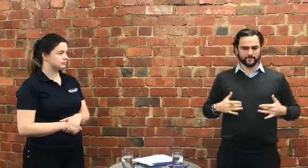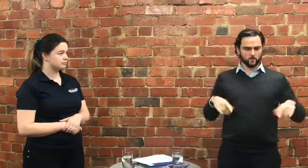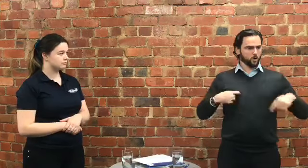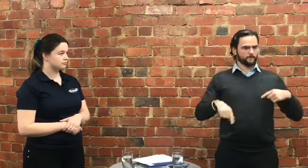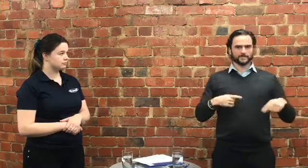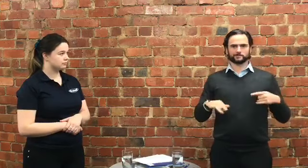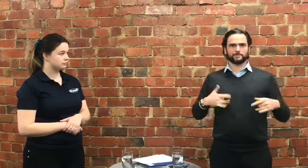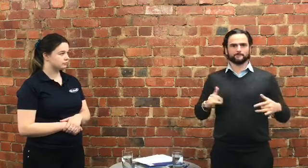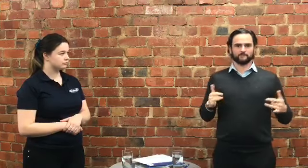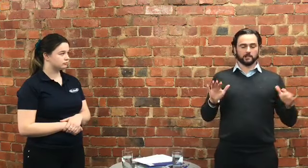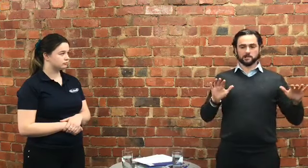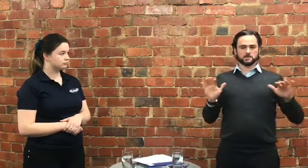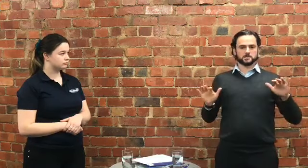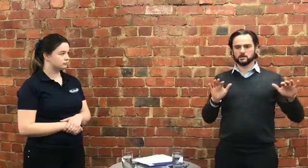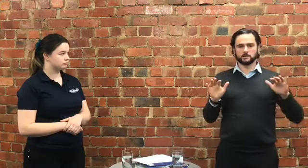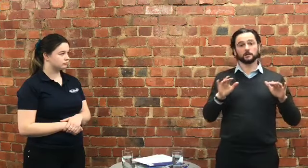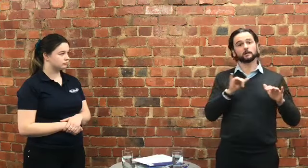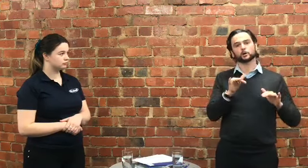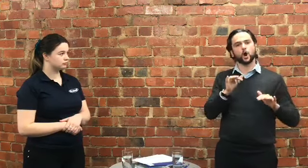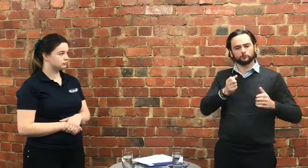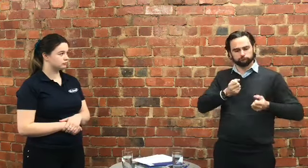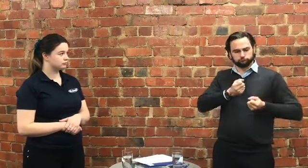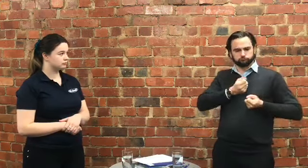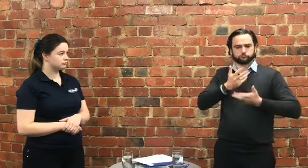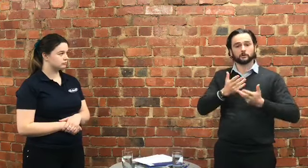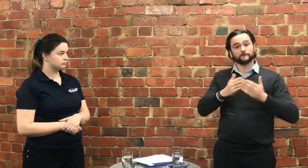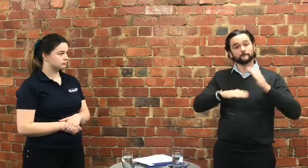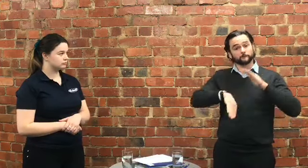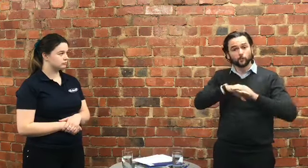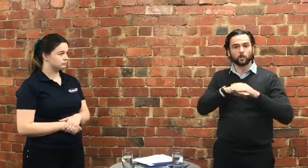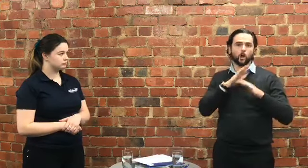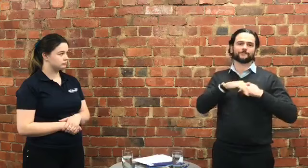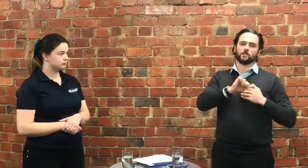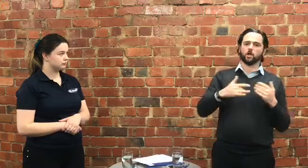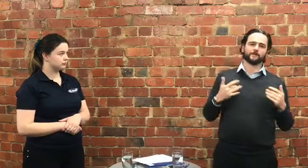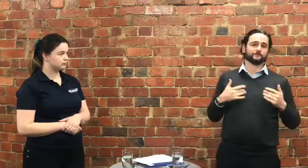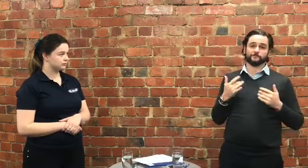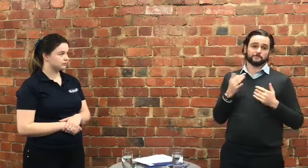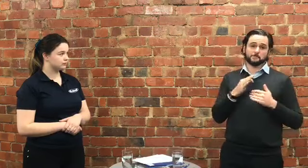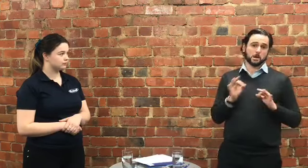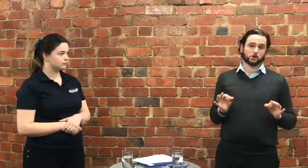to think about everything. Because the planning meeting proper with the NDIS